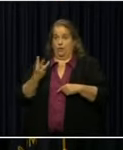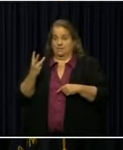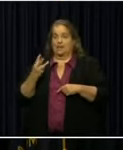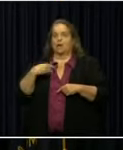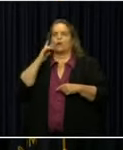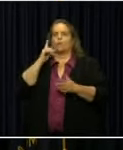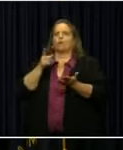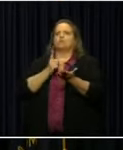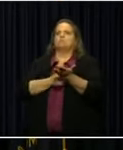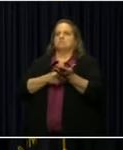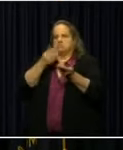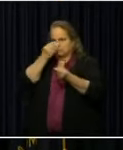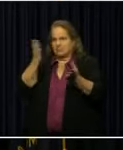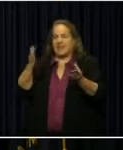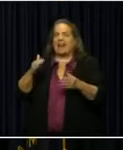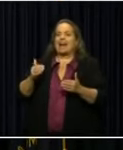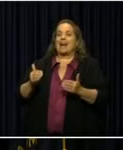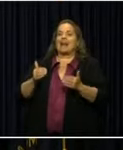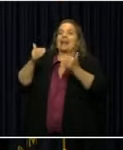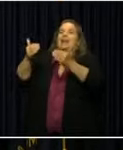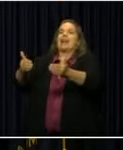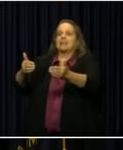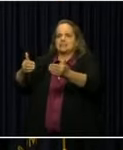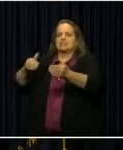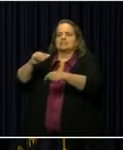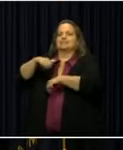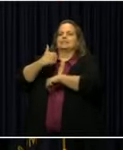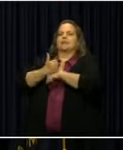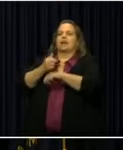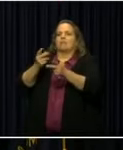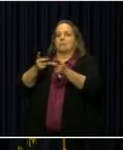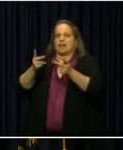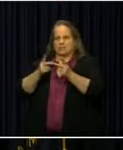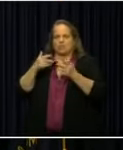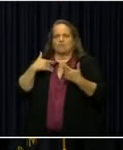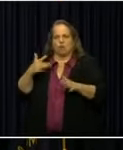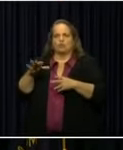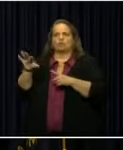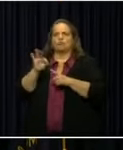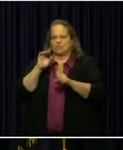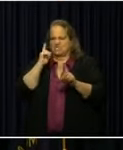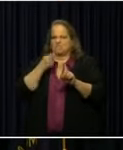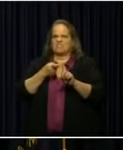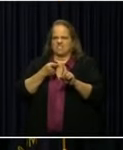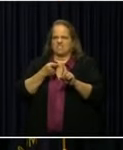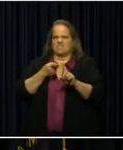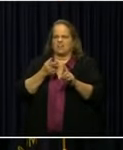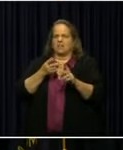WE APPRECIATE YOU. YOU DO AMAZING THINGS EVEN IN A YEAR WHERE WE DON'T HAVE